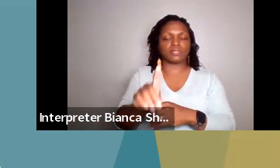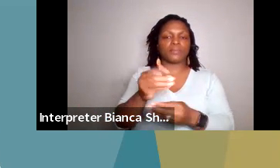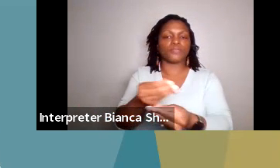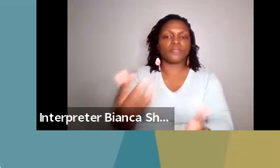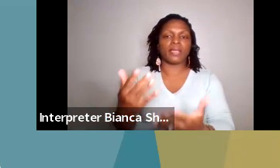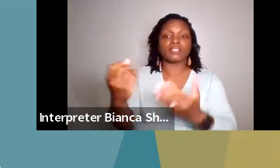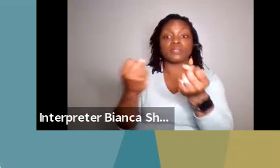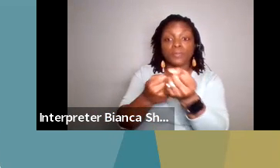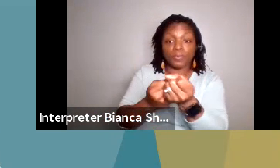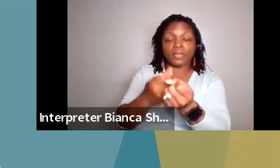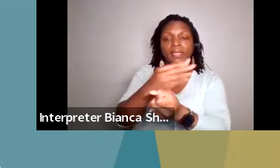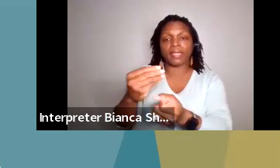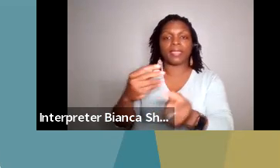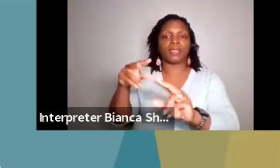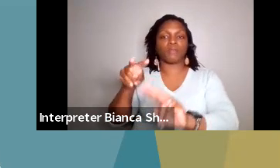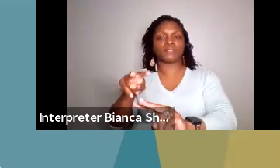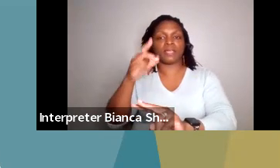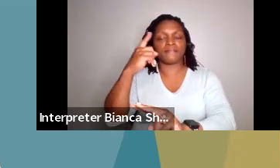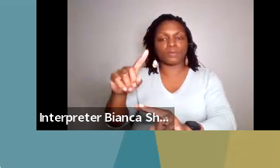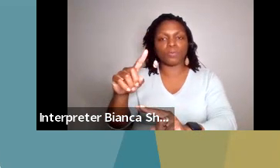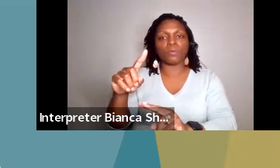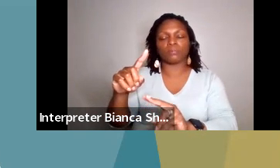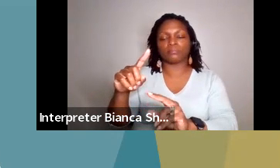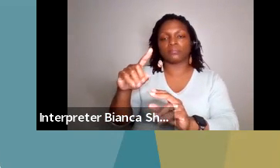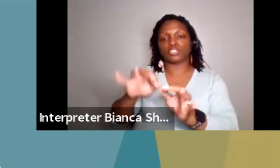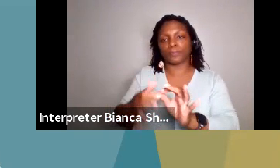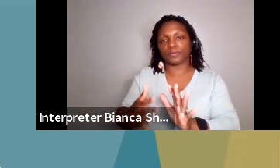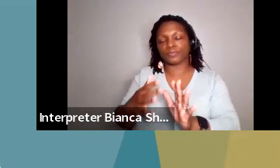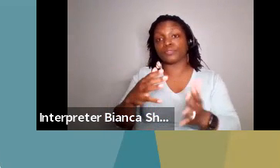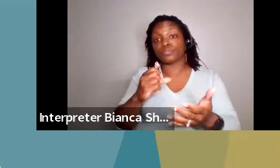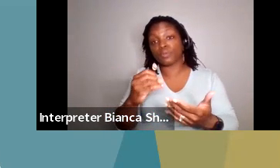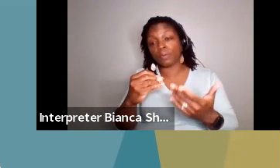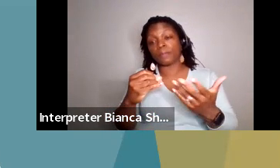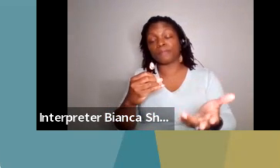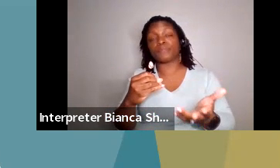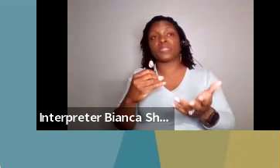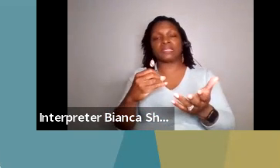To provide support and oversight for interpreters and so there's a few points that are highlighted here.